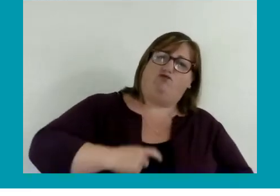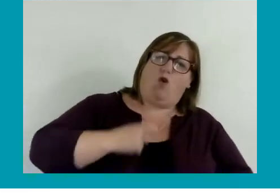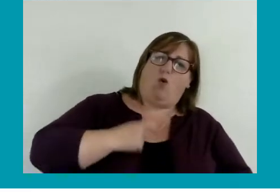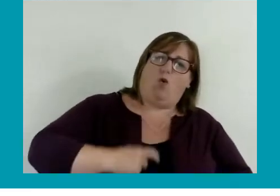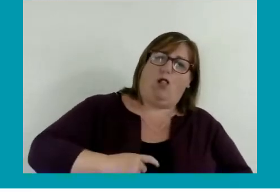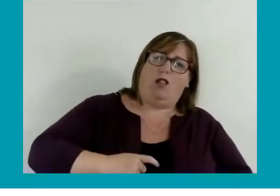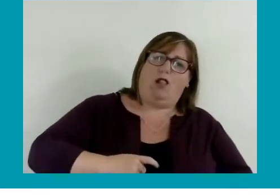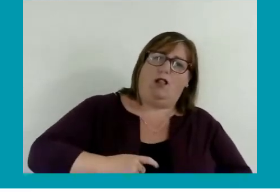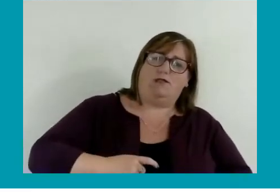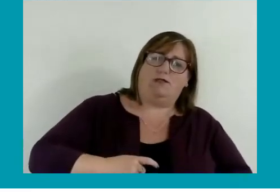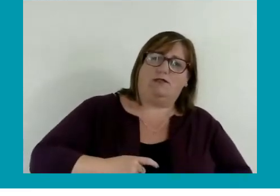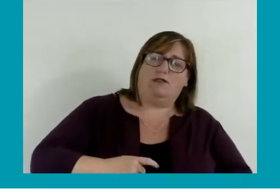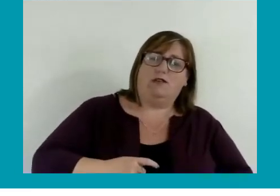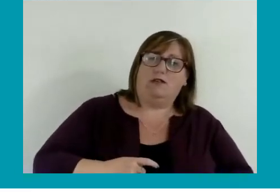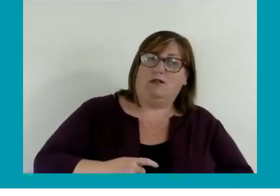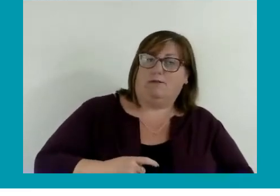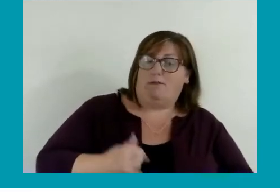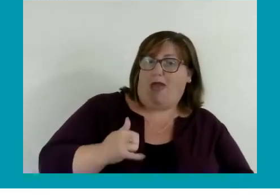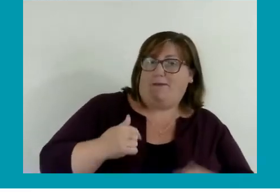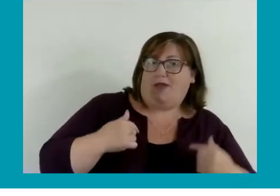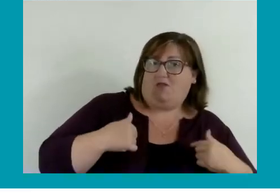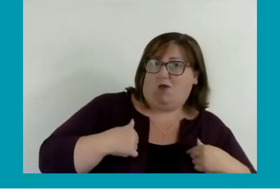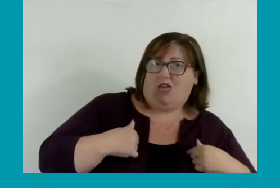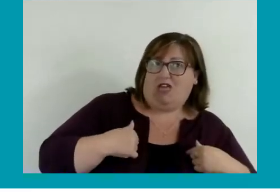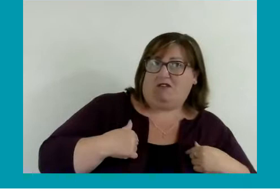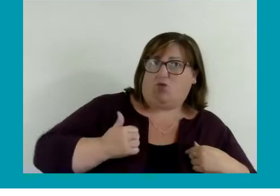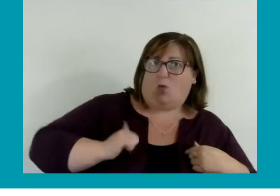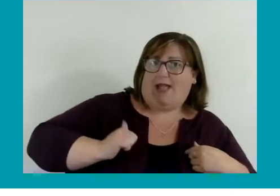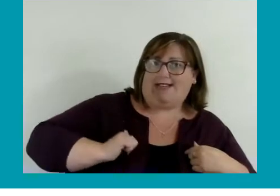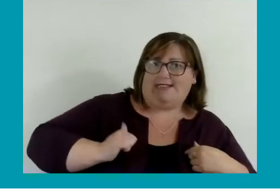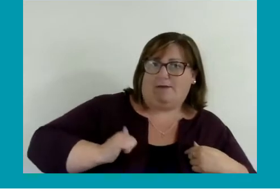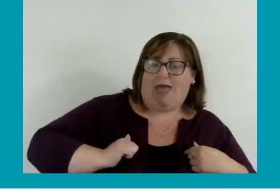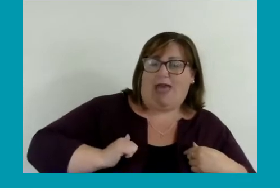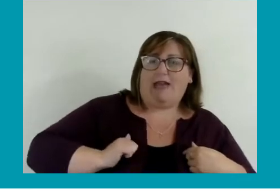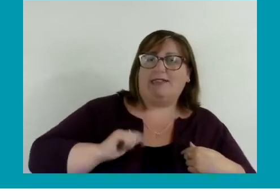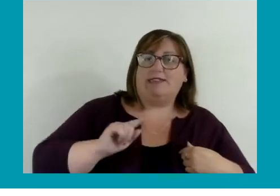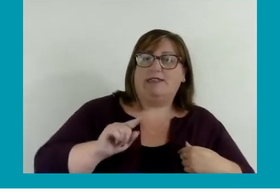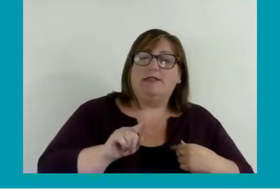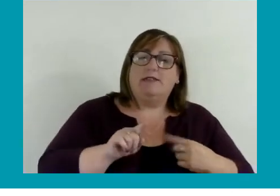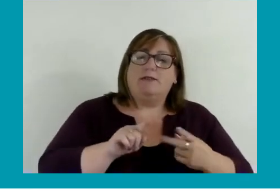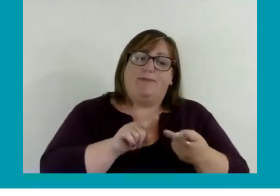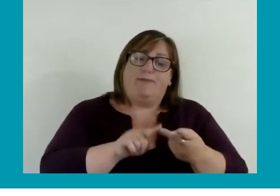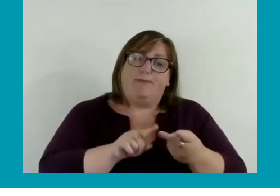and also can you tell us a little more about are there particular roles that are difficult to fill